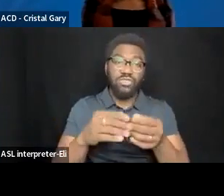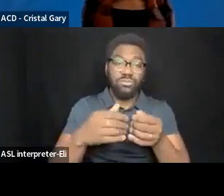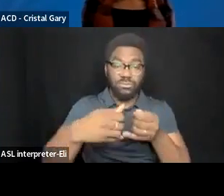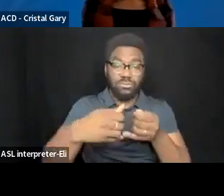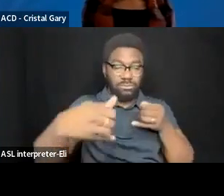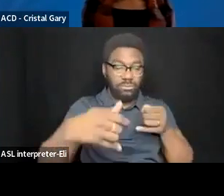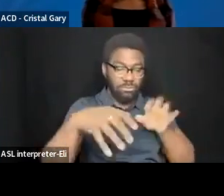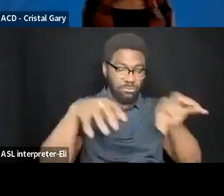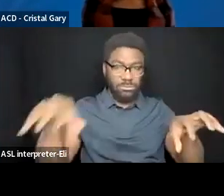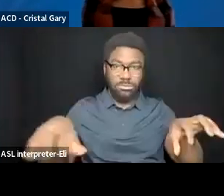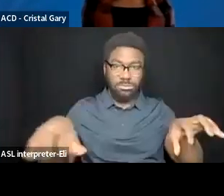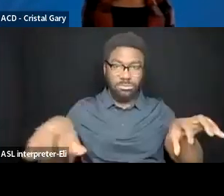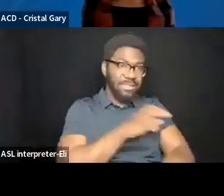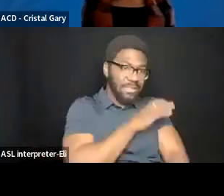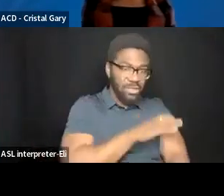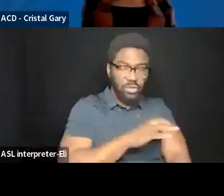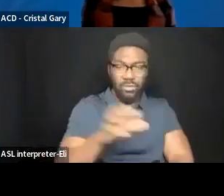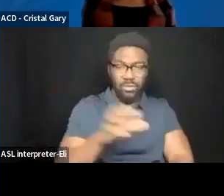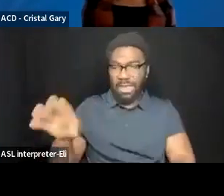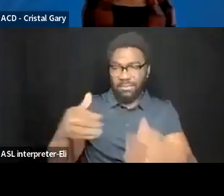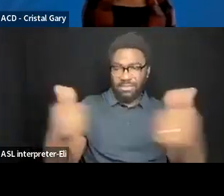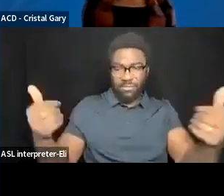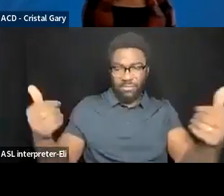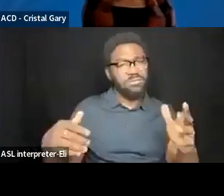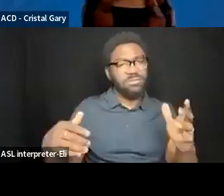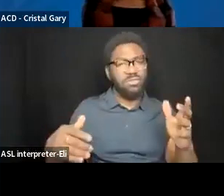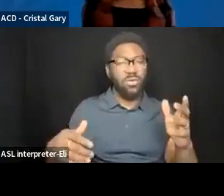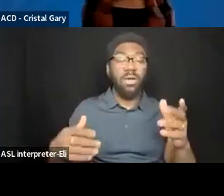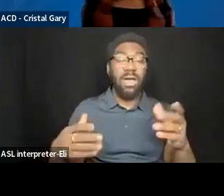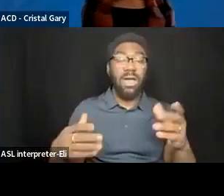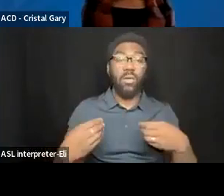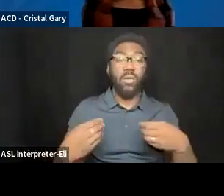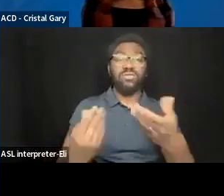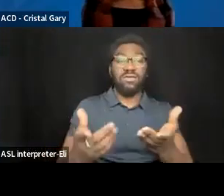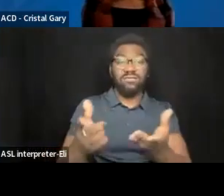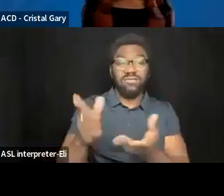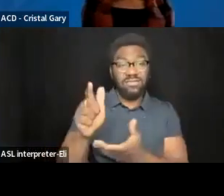But while you're thinking about that, I did also want to give the floor for a moment to Deb just to give a little bit